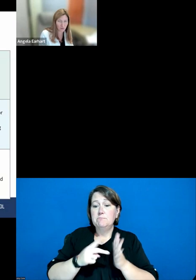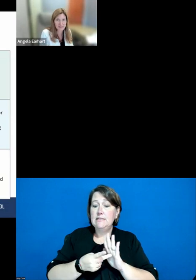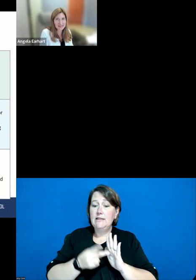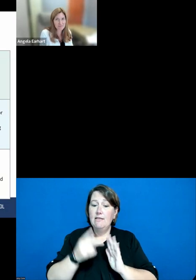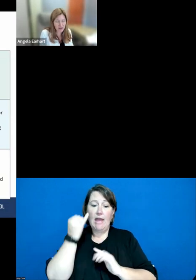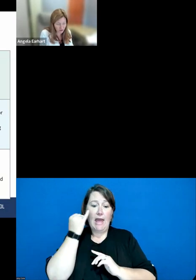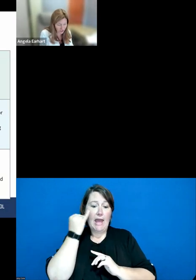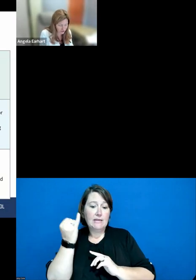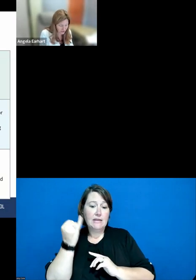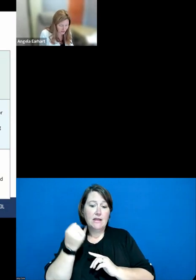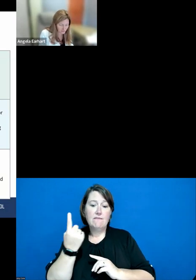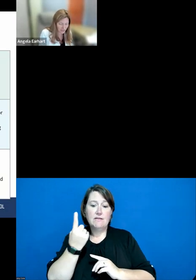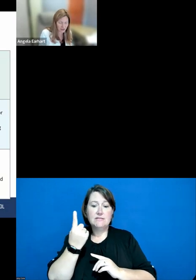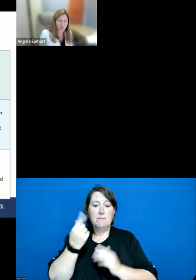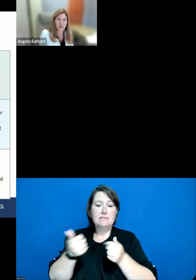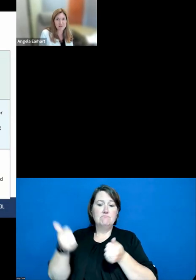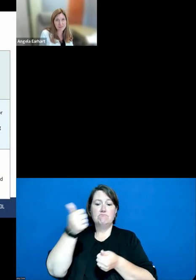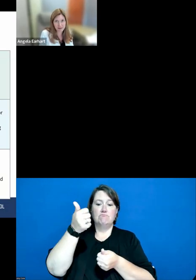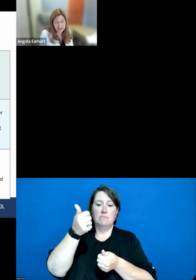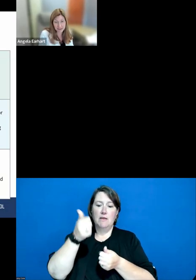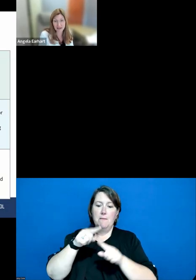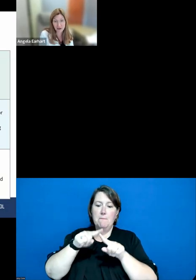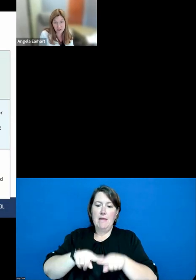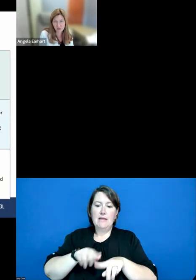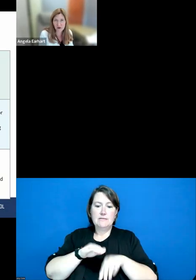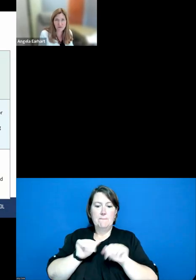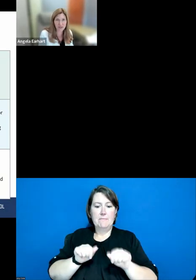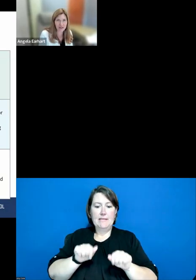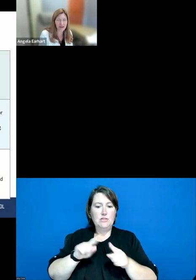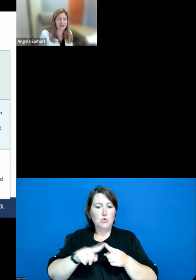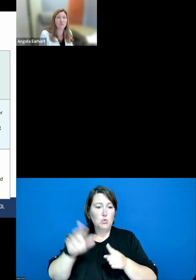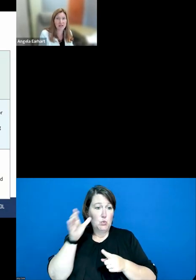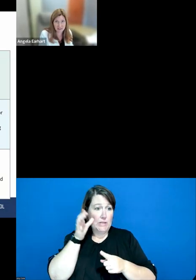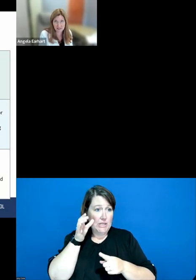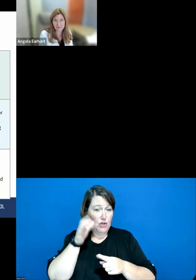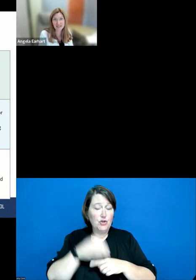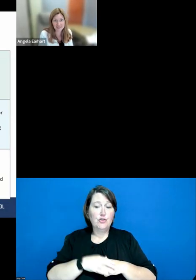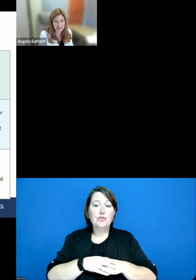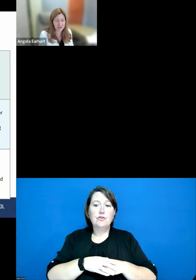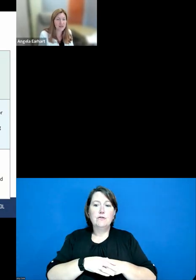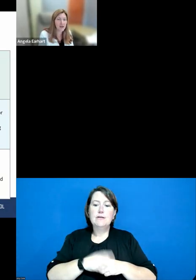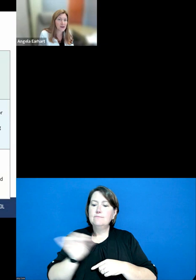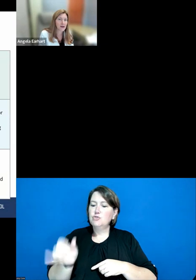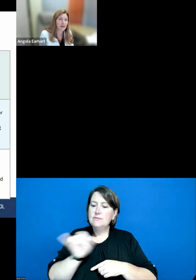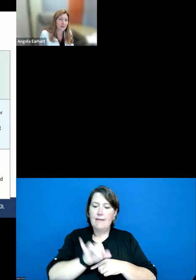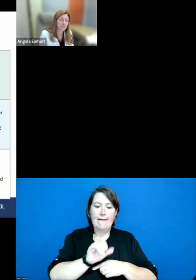one is superior based on one's ability to hear. Very much like racism, sexism.